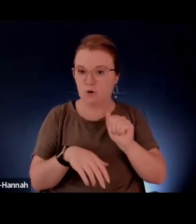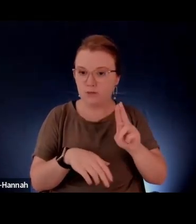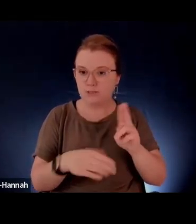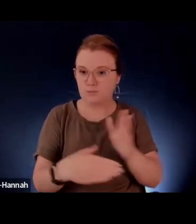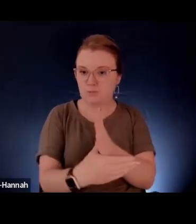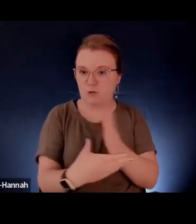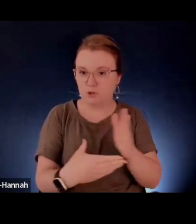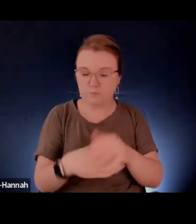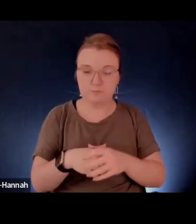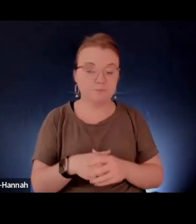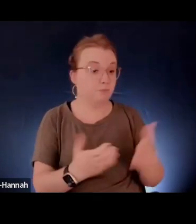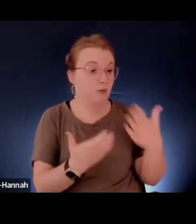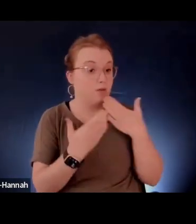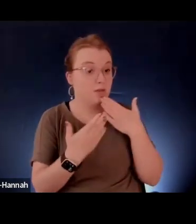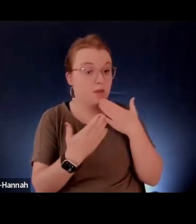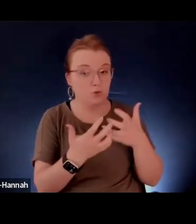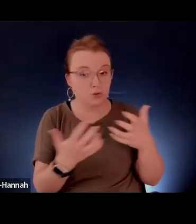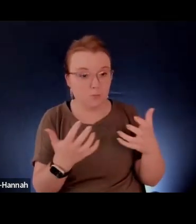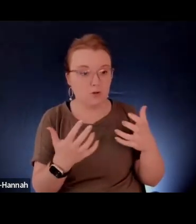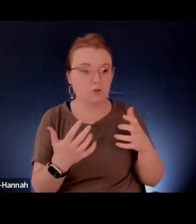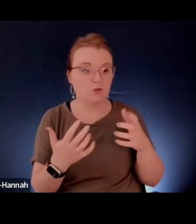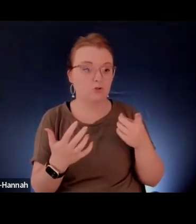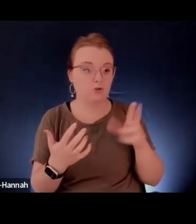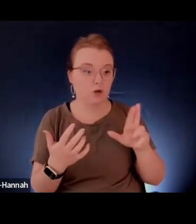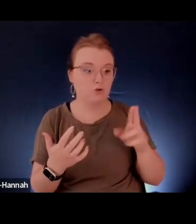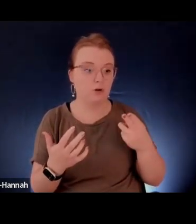Thank you Dr. Hourigan and I also just wanna say thank you